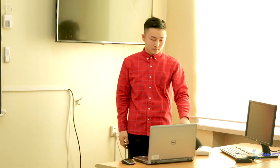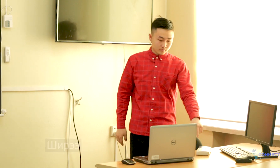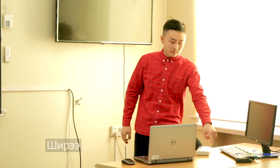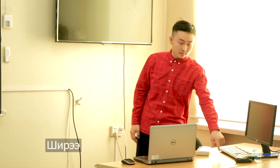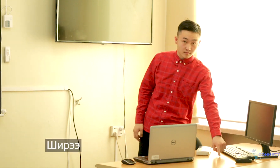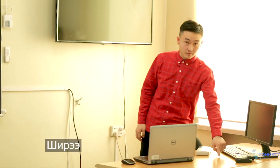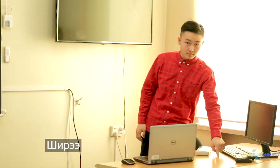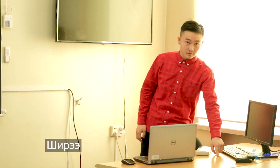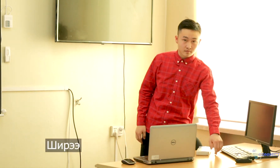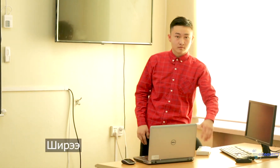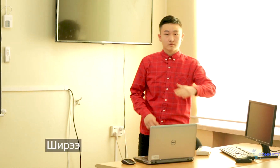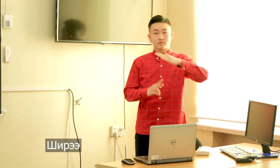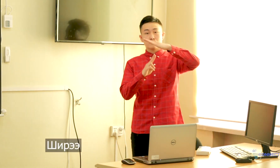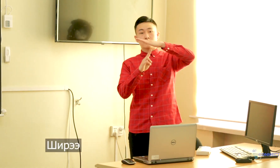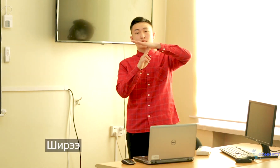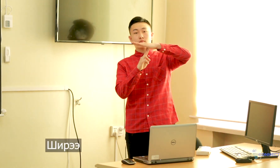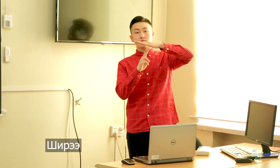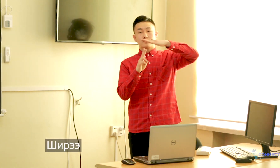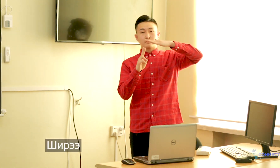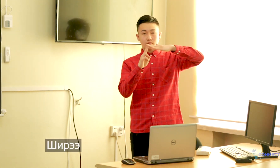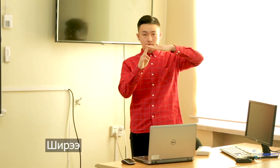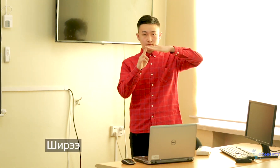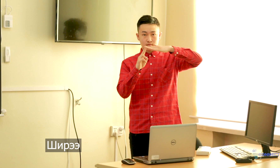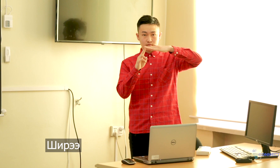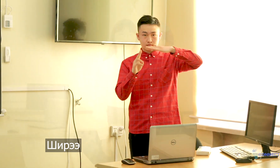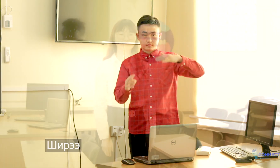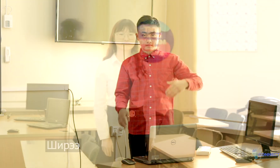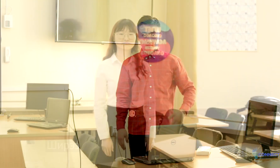table